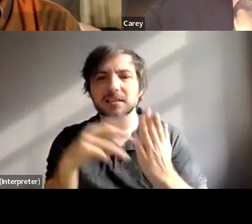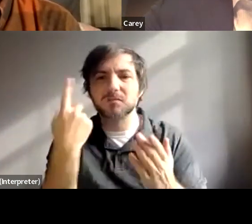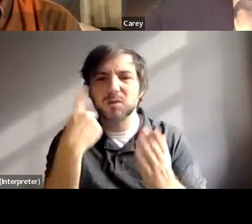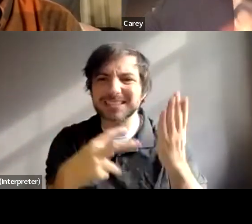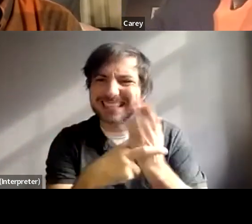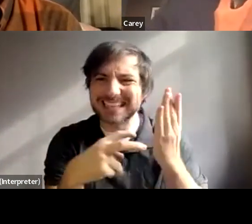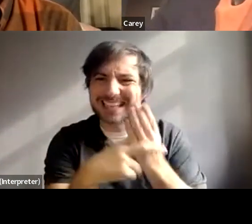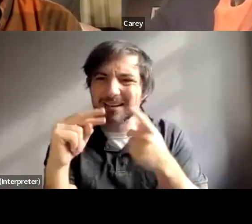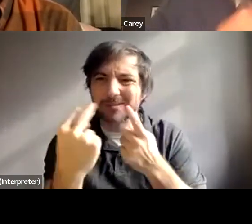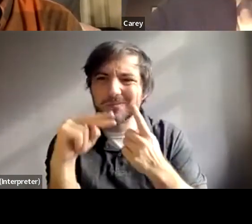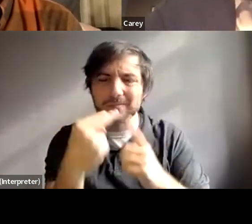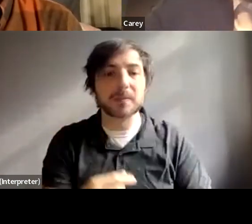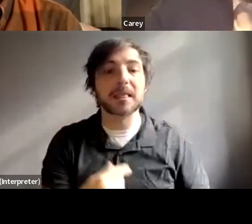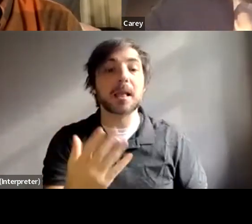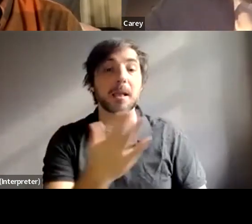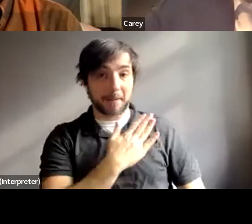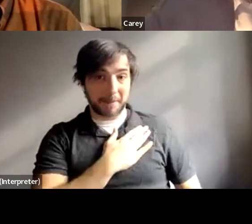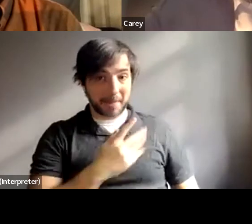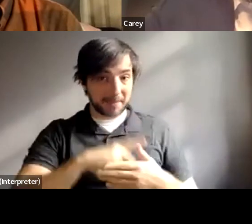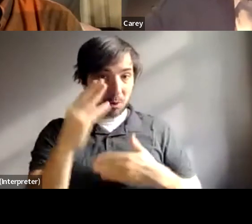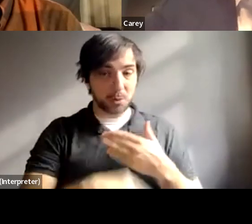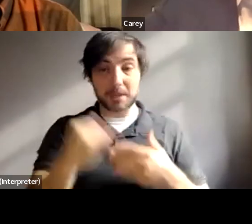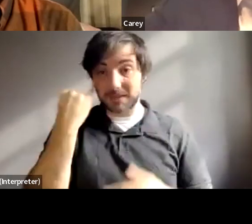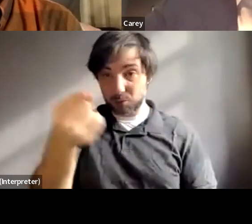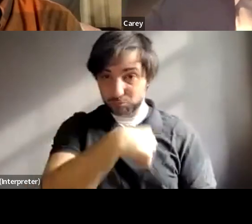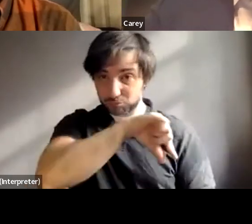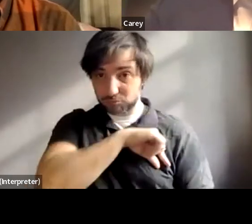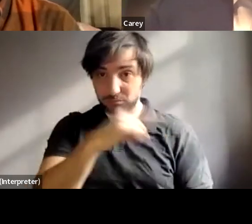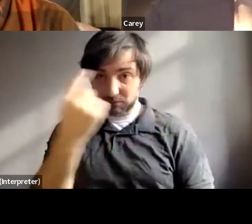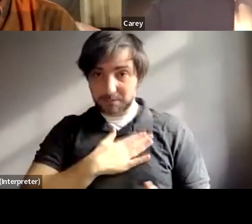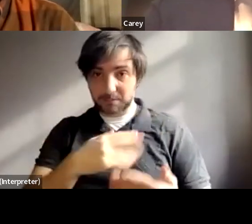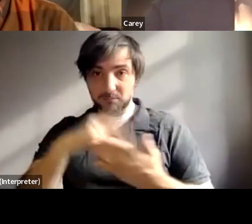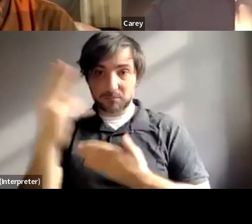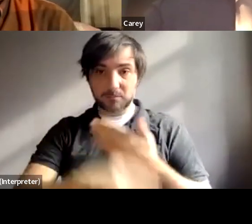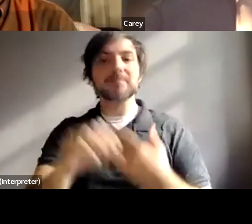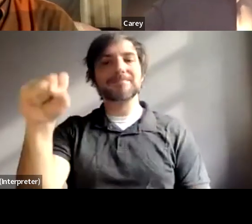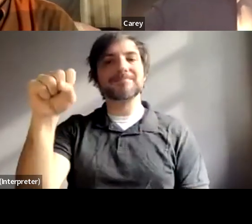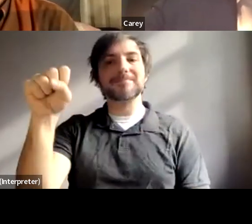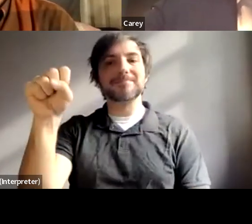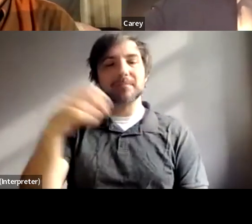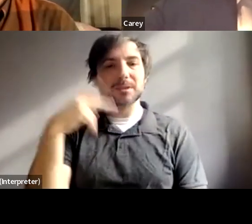, if you qualify for my program, yes. You get to see the instructor one-on-one for free